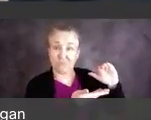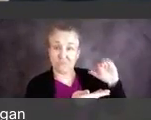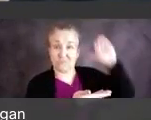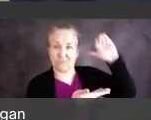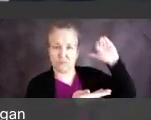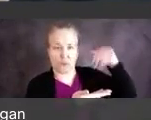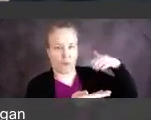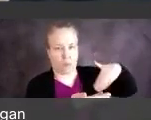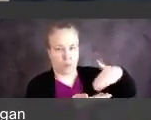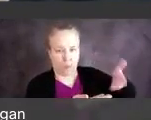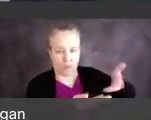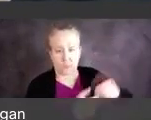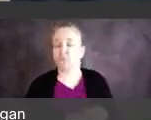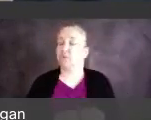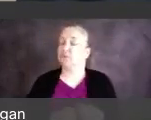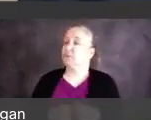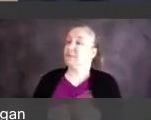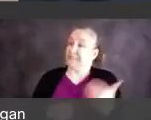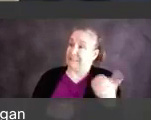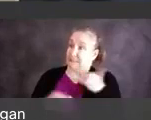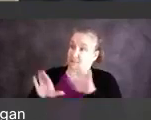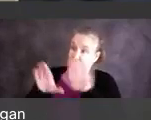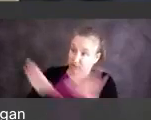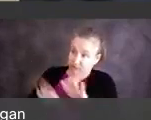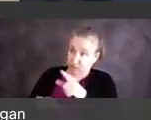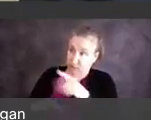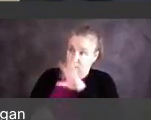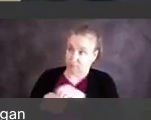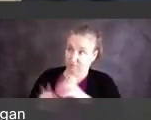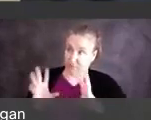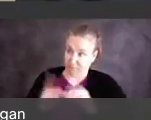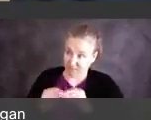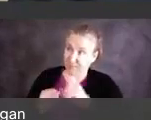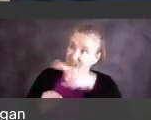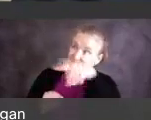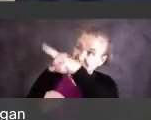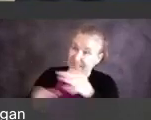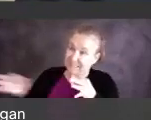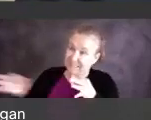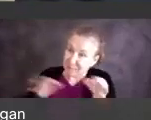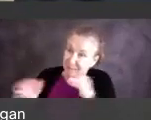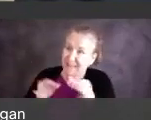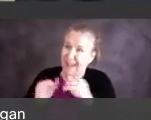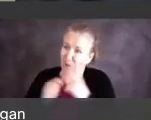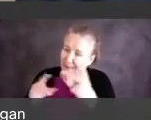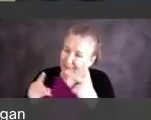[Reporter] When you had the meeting with them on Sunday, did they explain a formula to you and what was that formula?